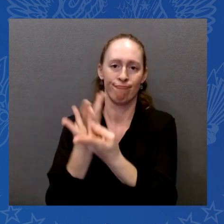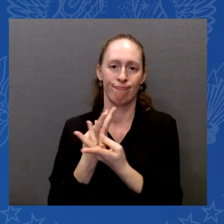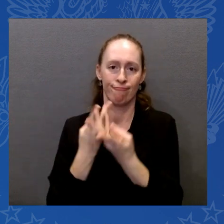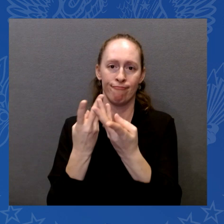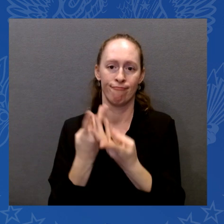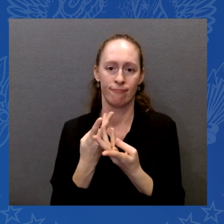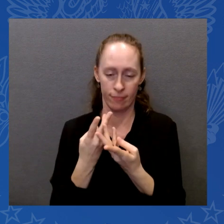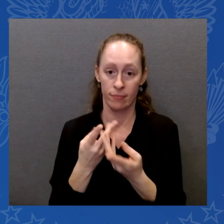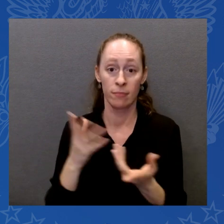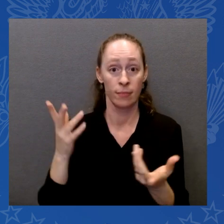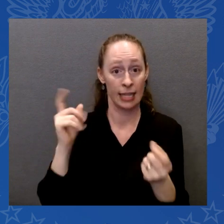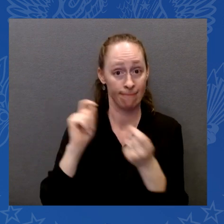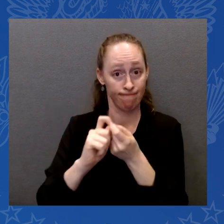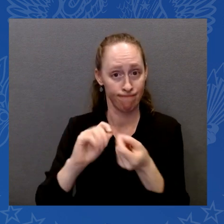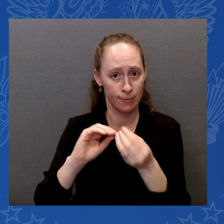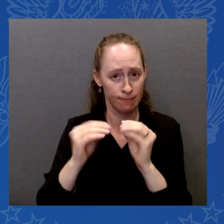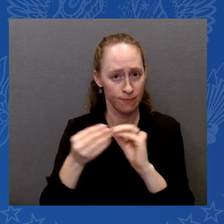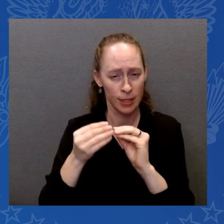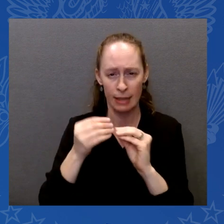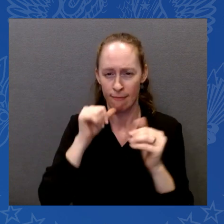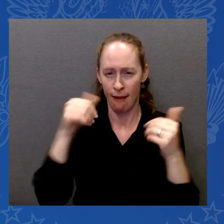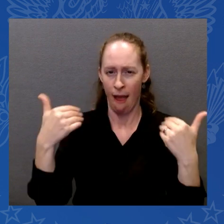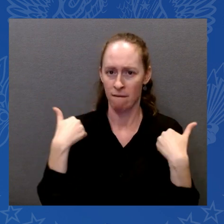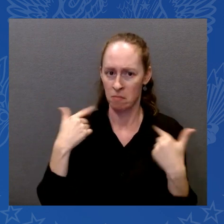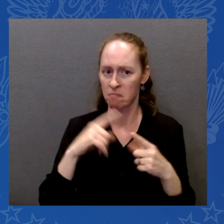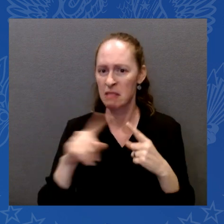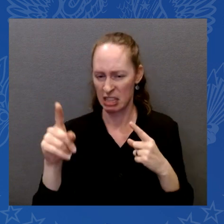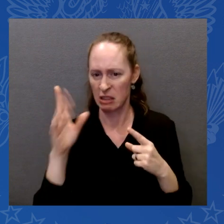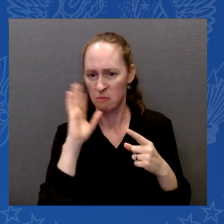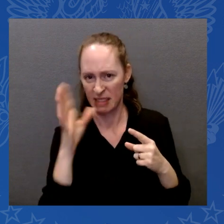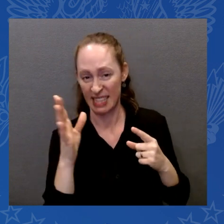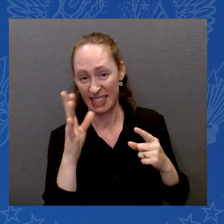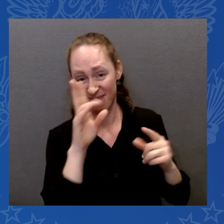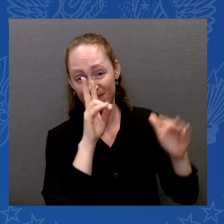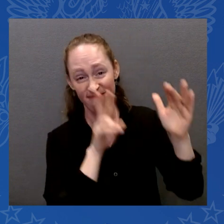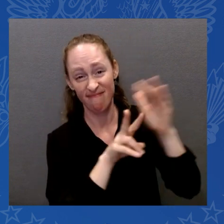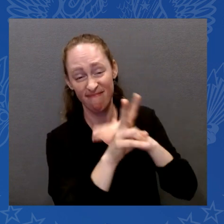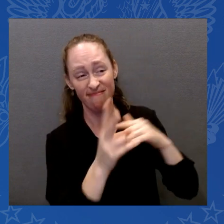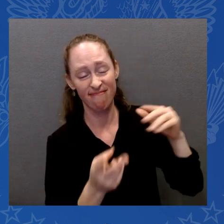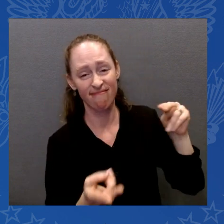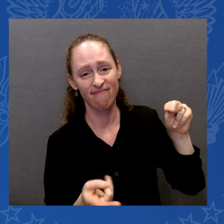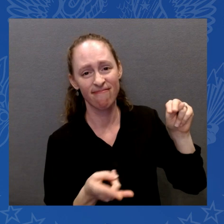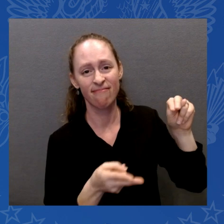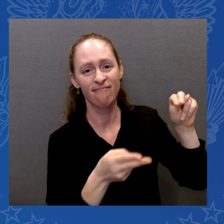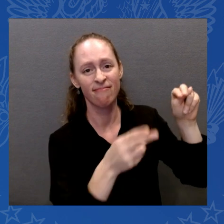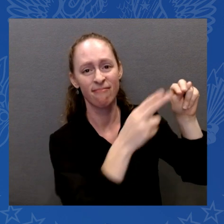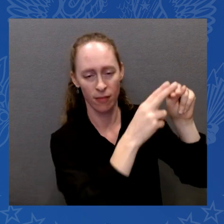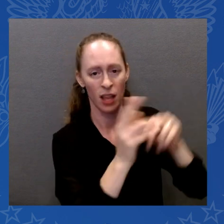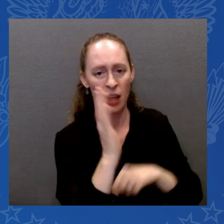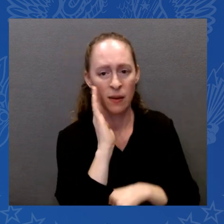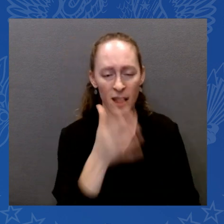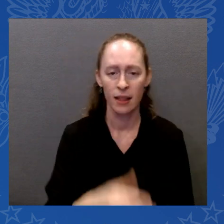will dramatically rise in the coming months two years, with estimates that patient volume will increase up to 100 percent,